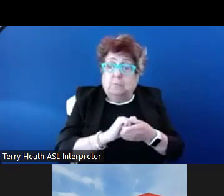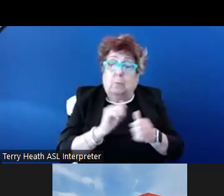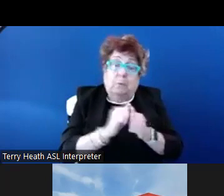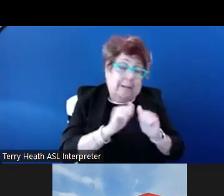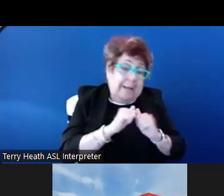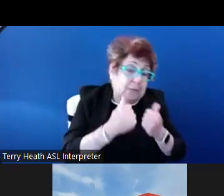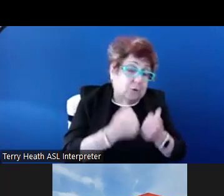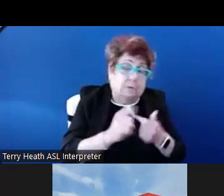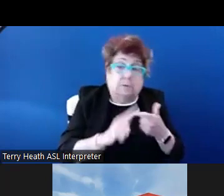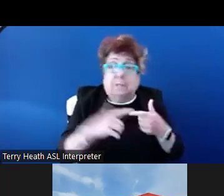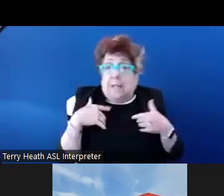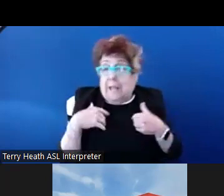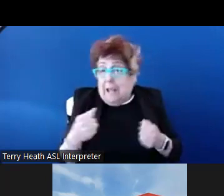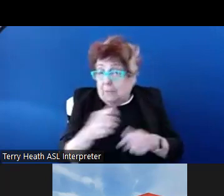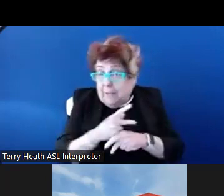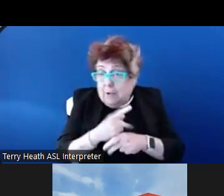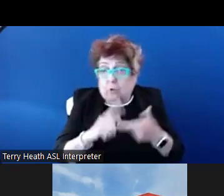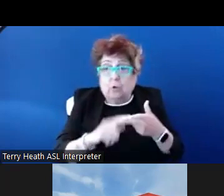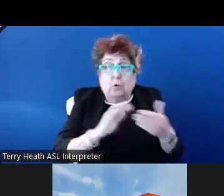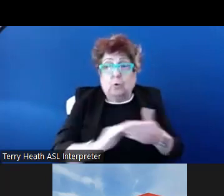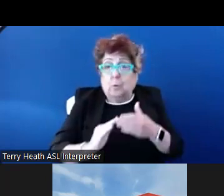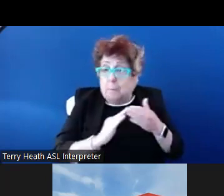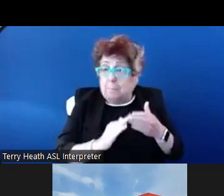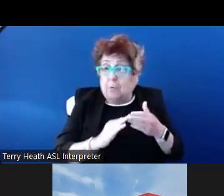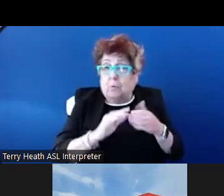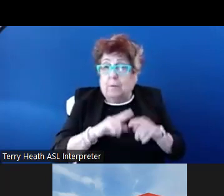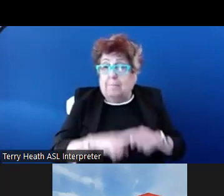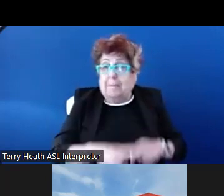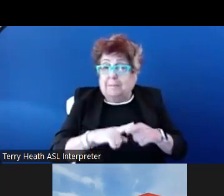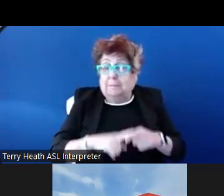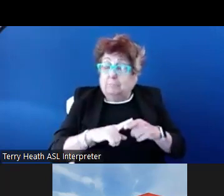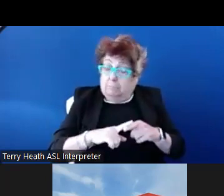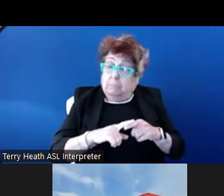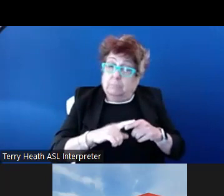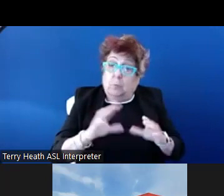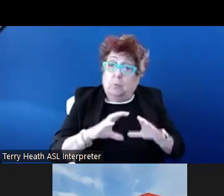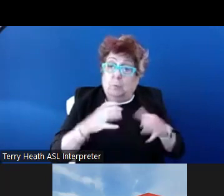and community-based organizations, including ACL's aging and disability networks.